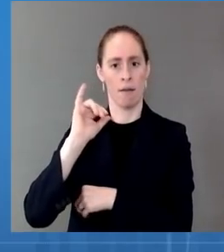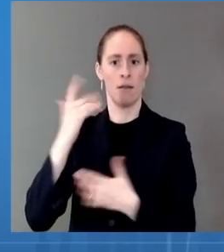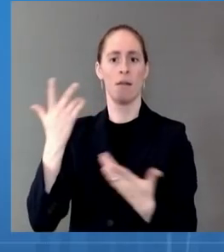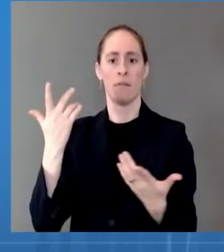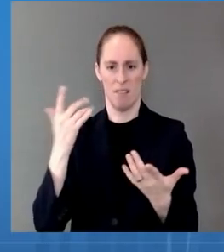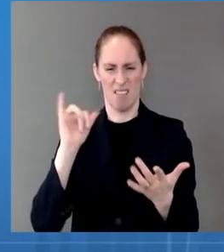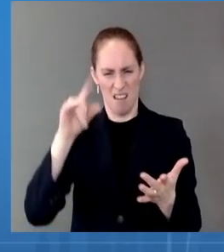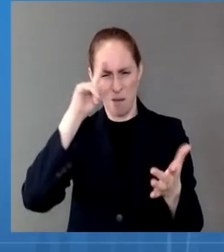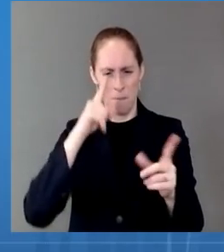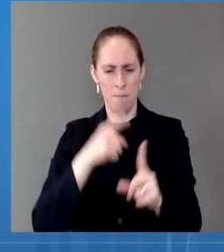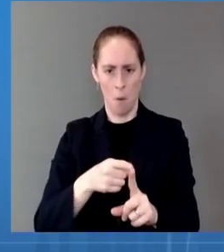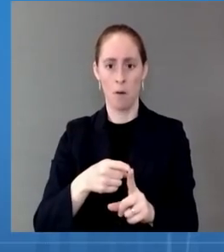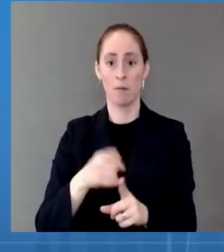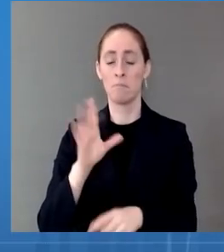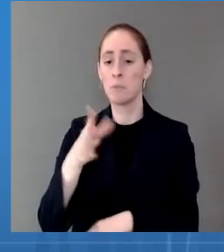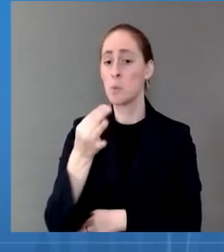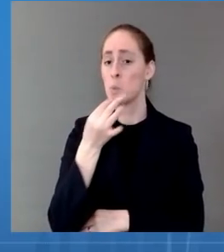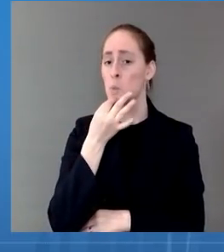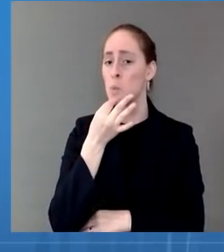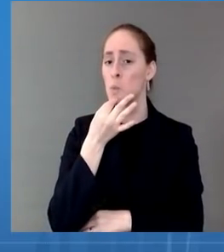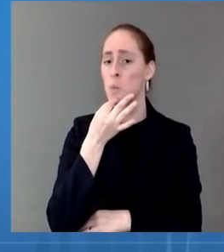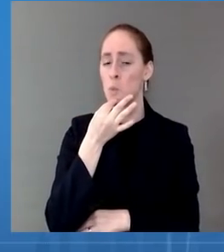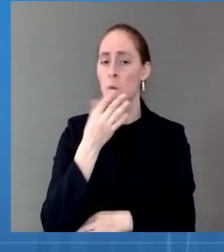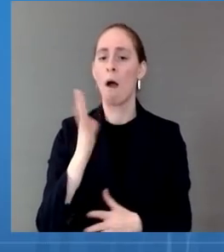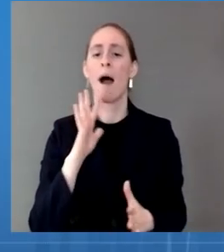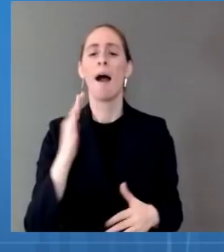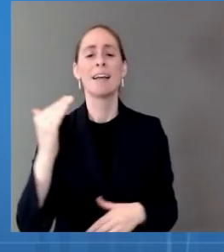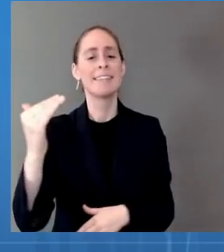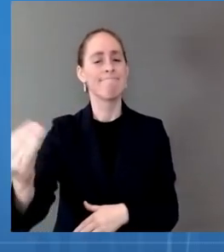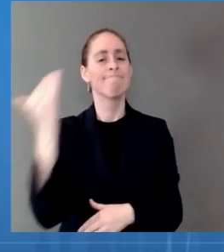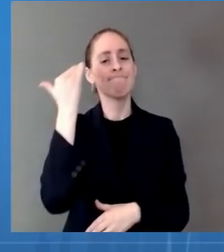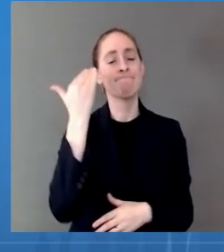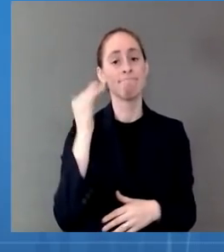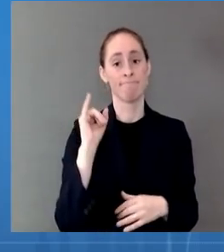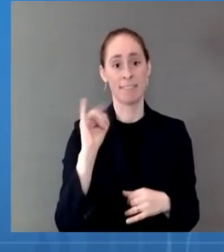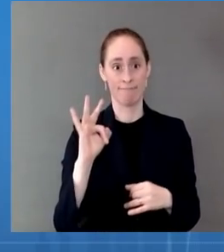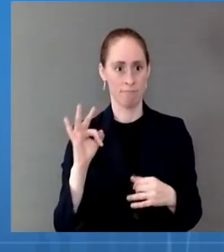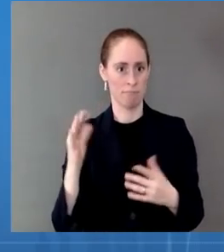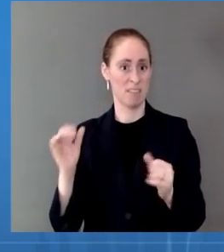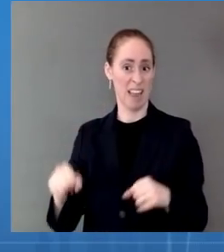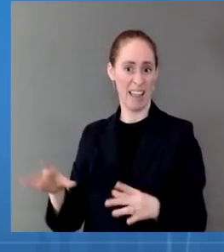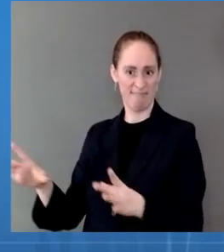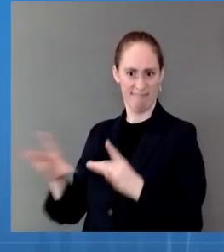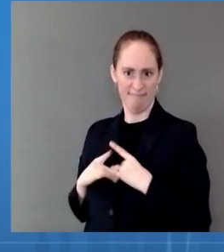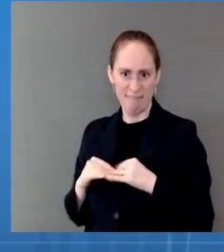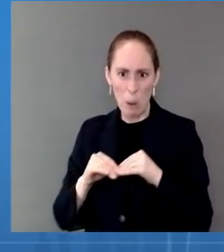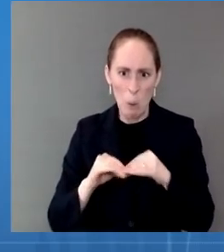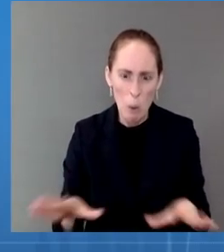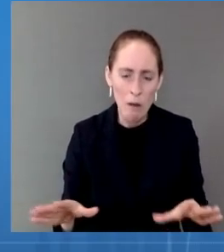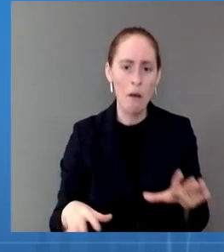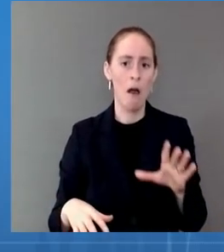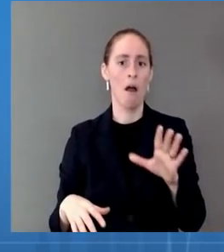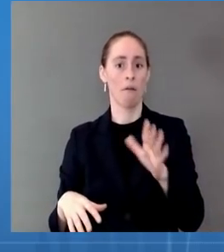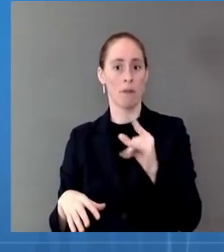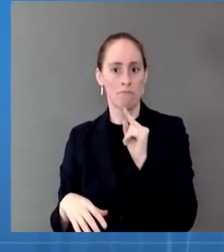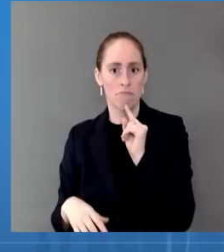and the vaccine impact of Omicron in the days ahead. We understand and sympathize that the travel restrictions